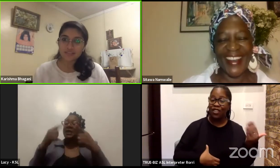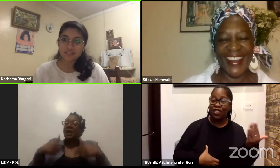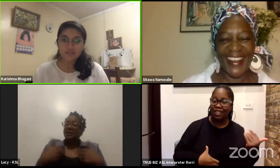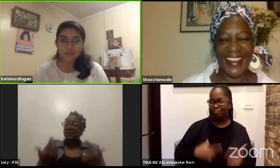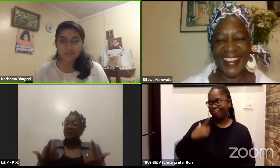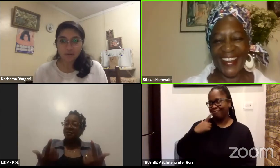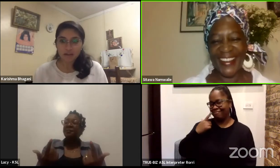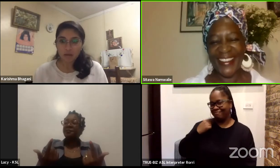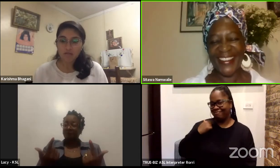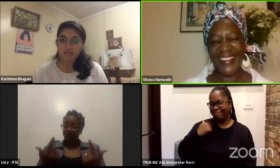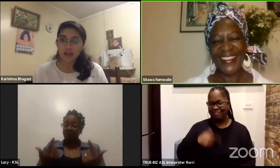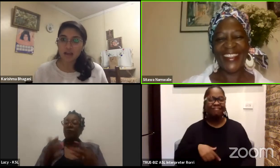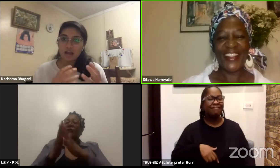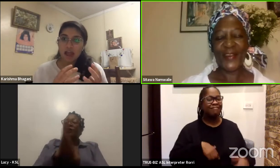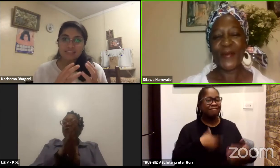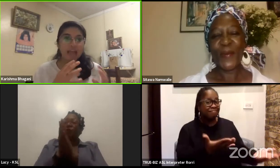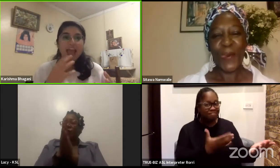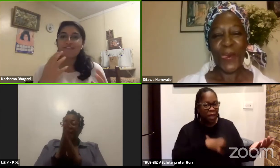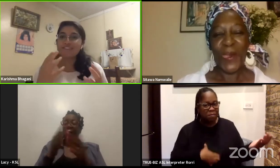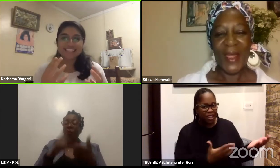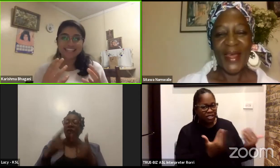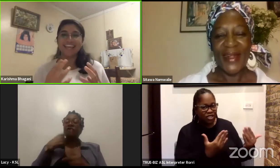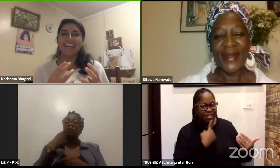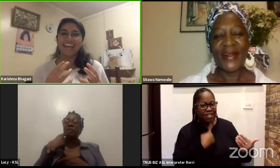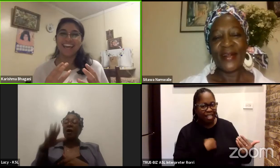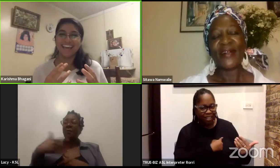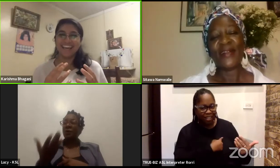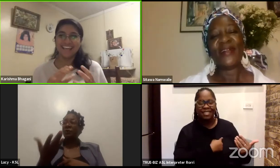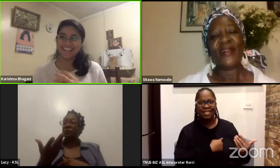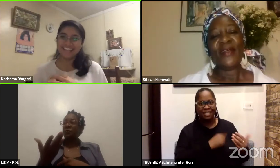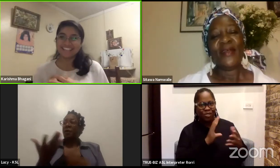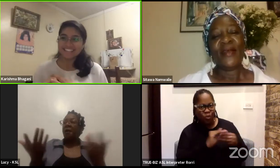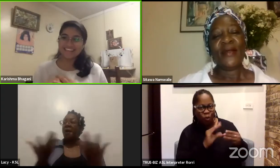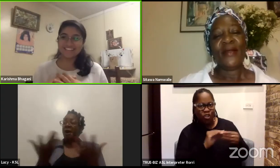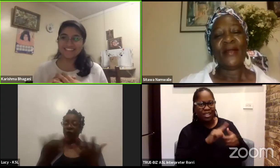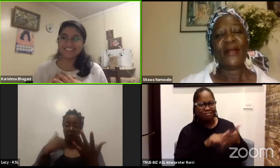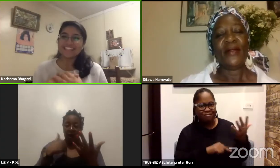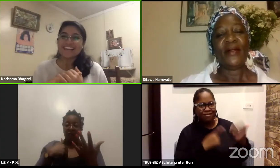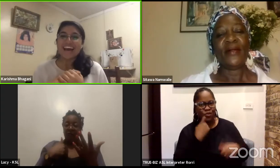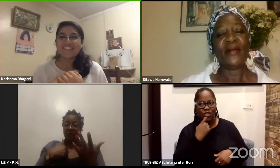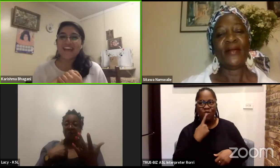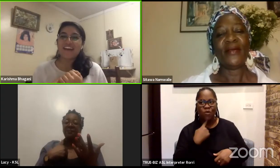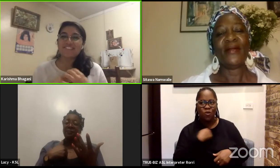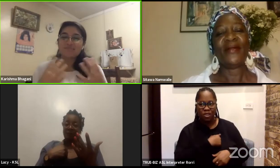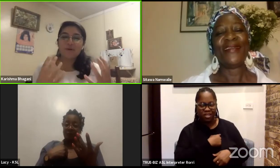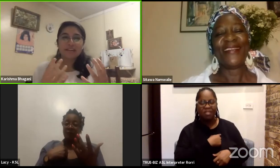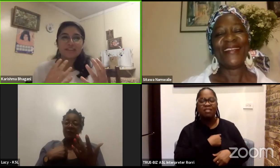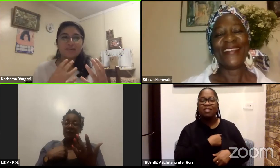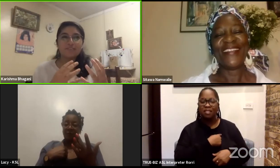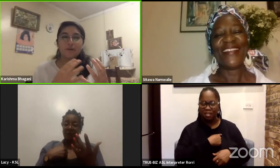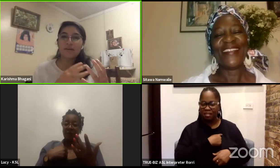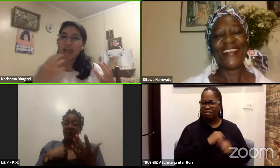that you've just spoken about have this, have this moment of going back